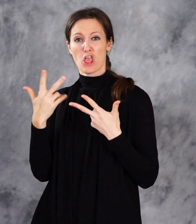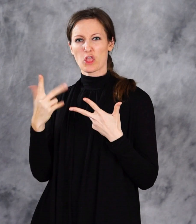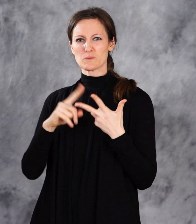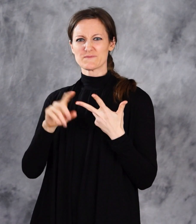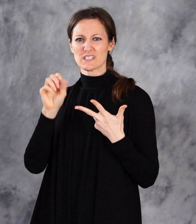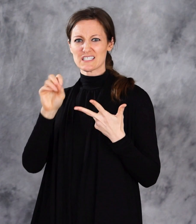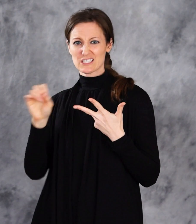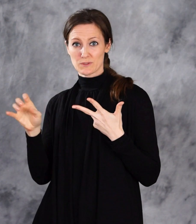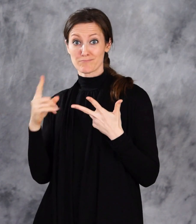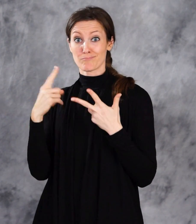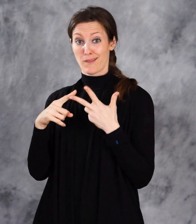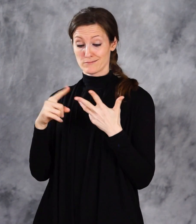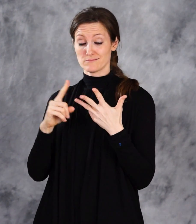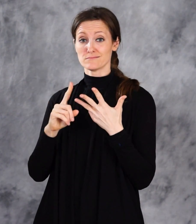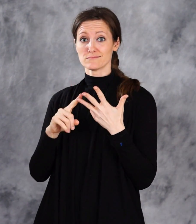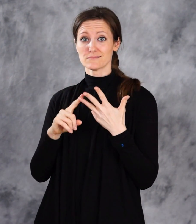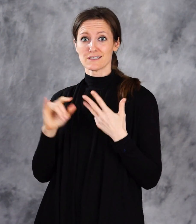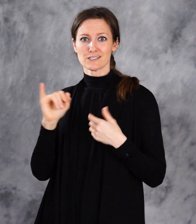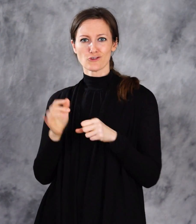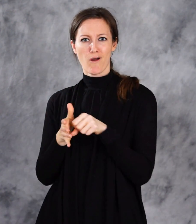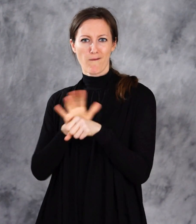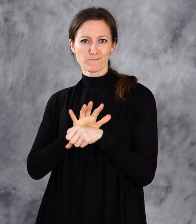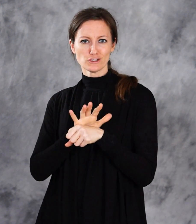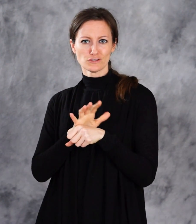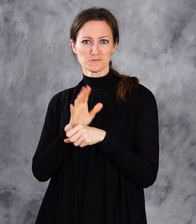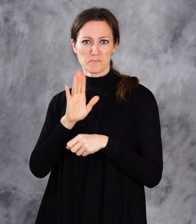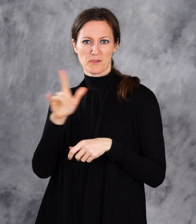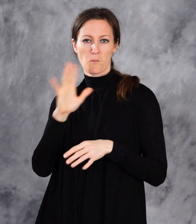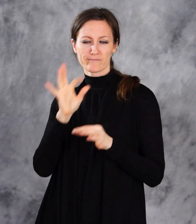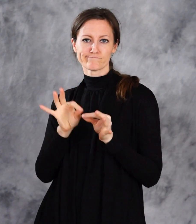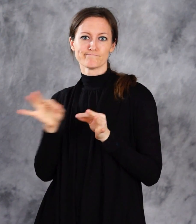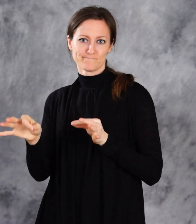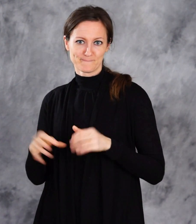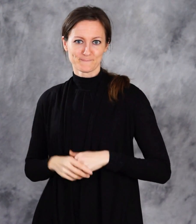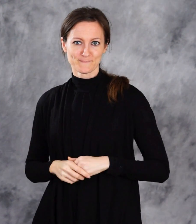• 3 hearings this week • Insurance Coverage Bill stalls